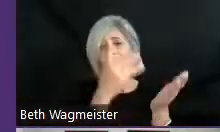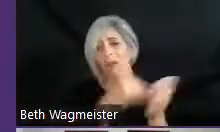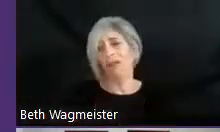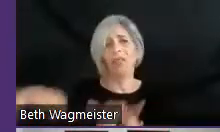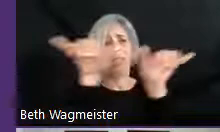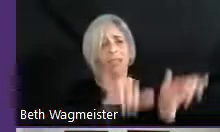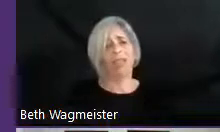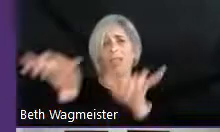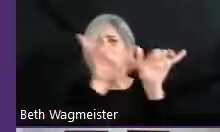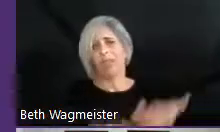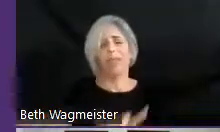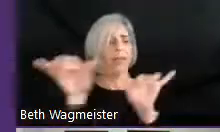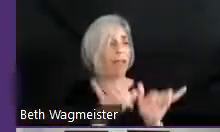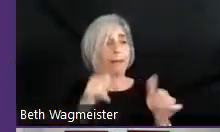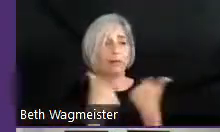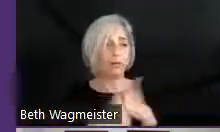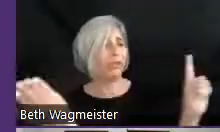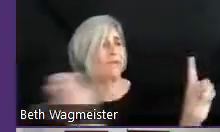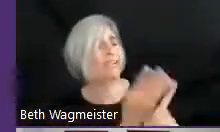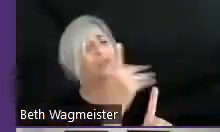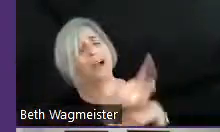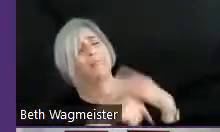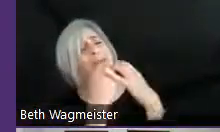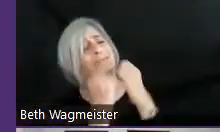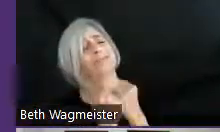convince people to care about accessibility, and when it finally goes through they get